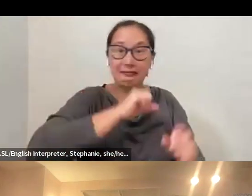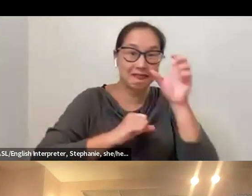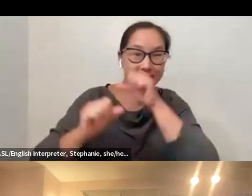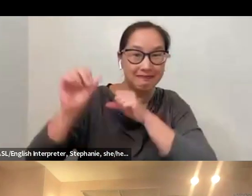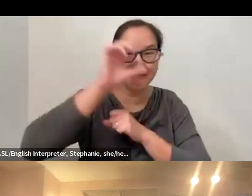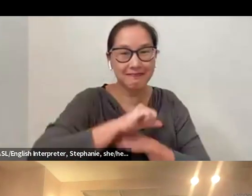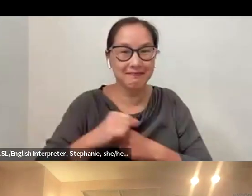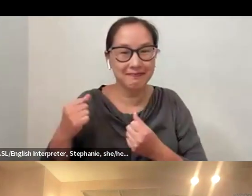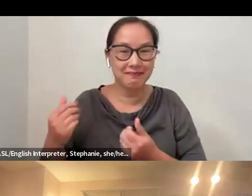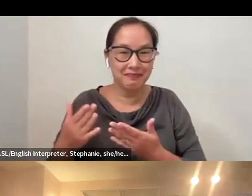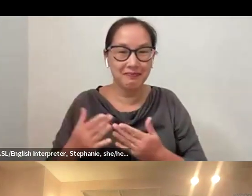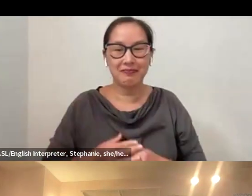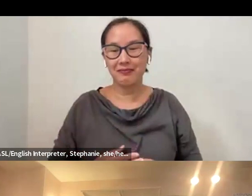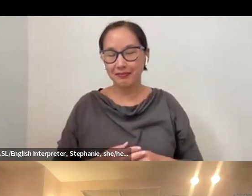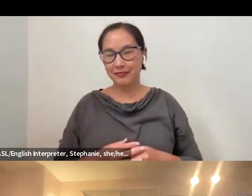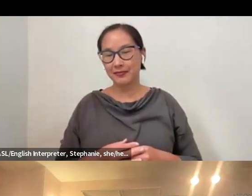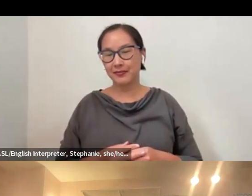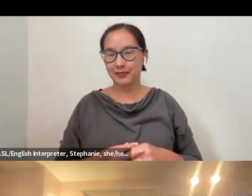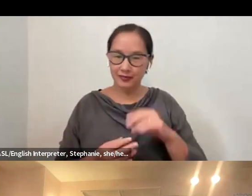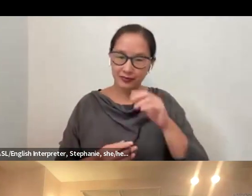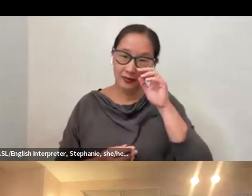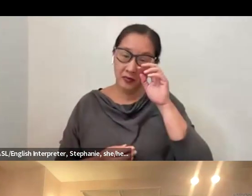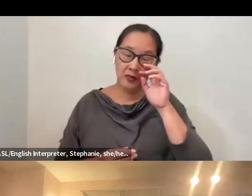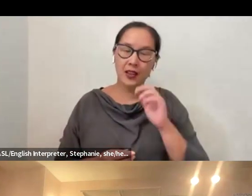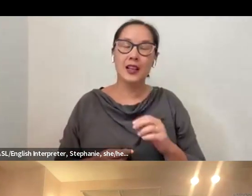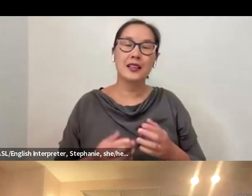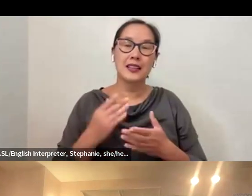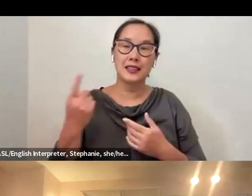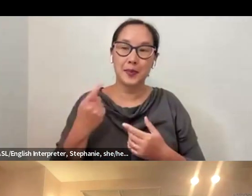And, and I think something that I learned through the process is that you end